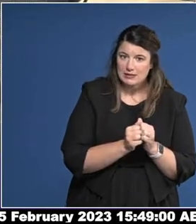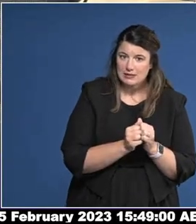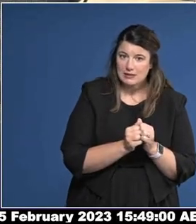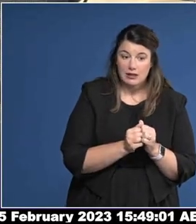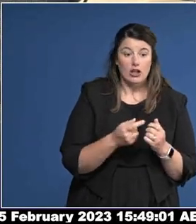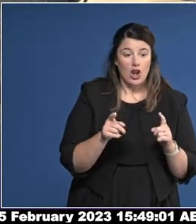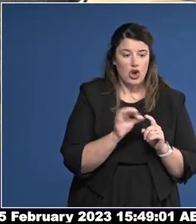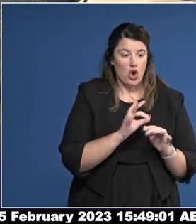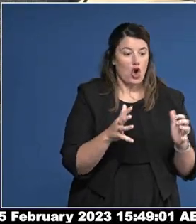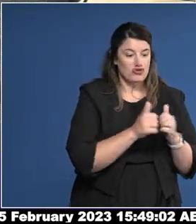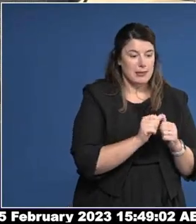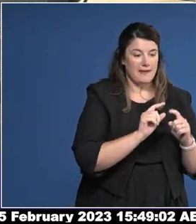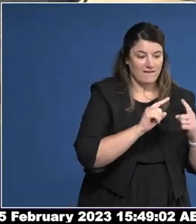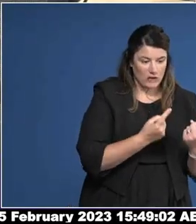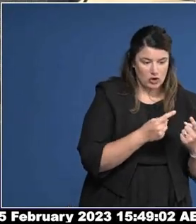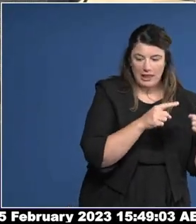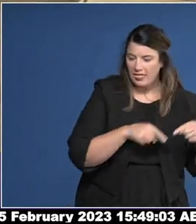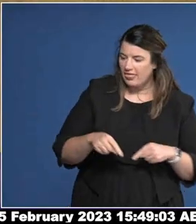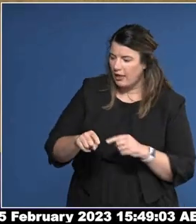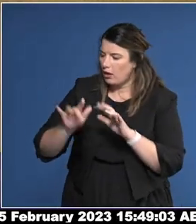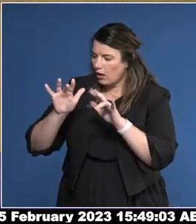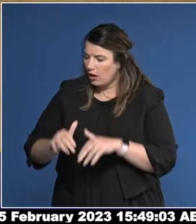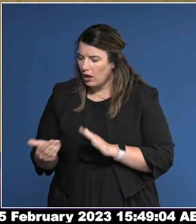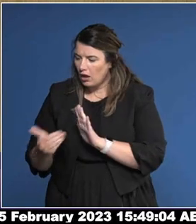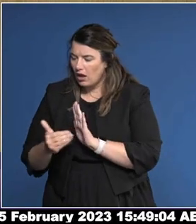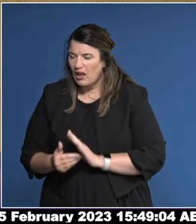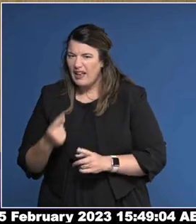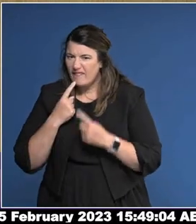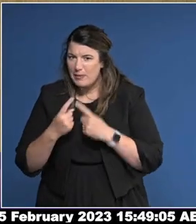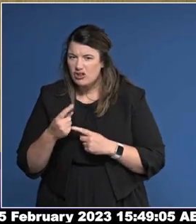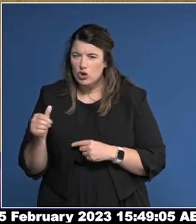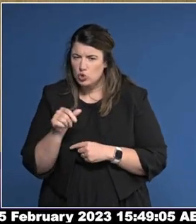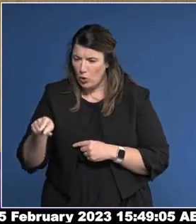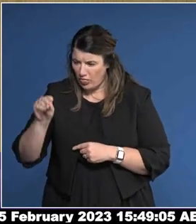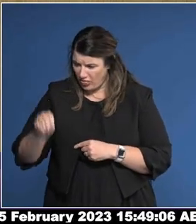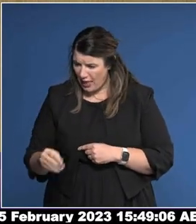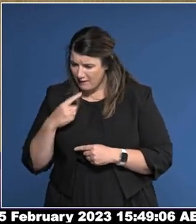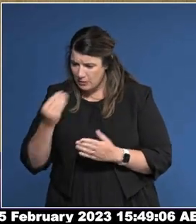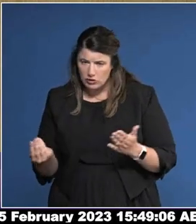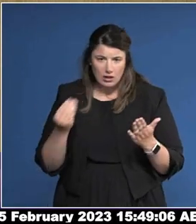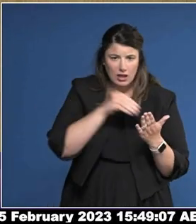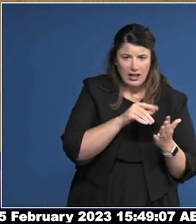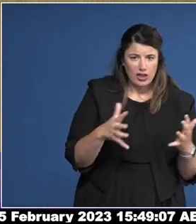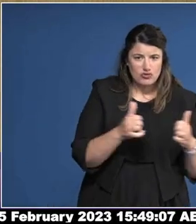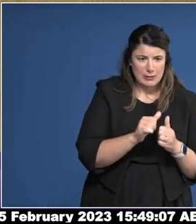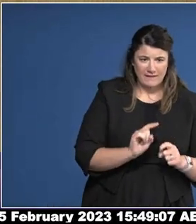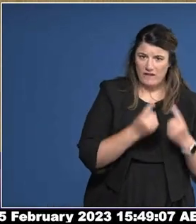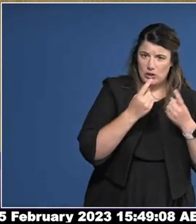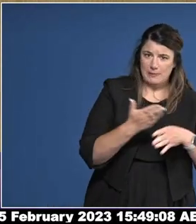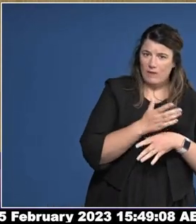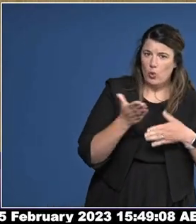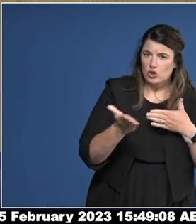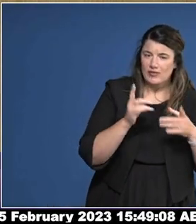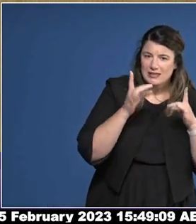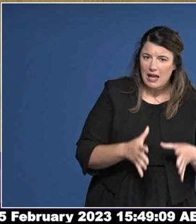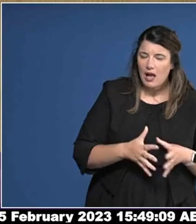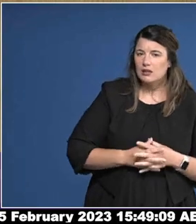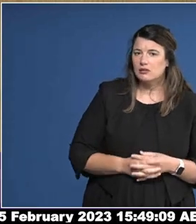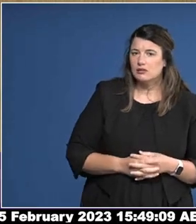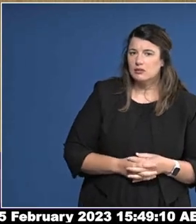I think it's difficult to say that on the basis of the difference in the types